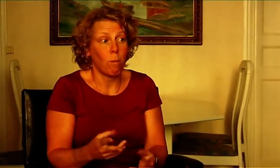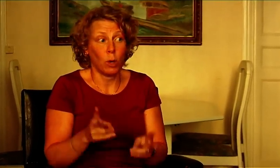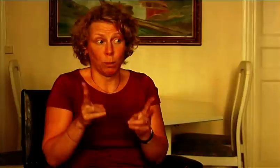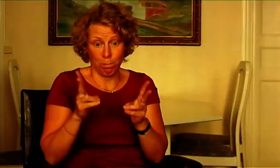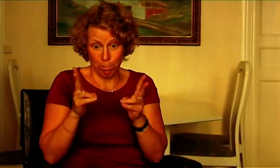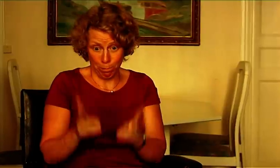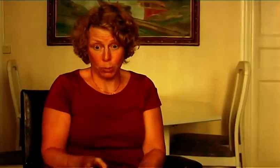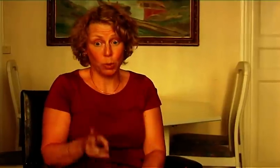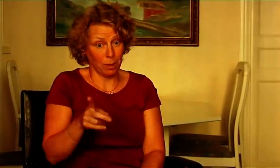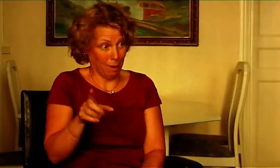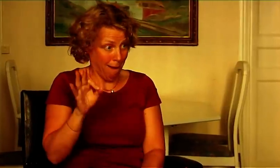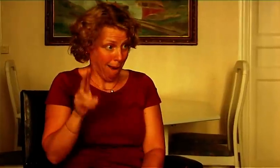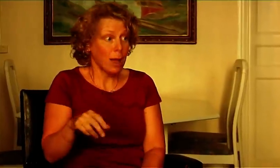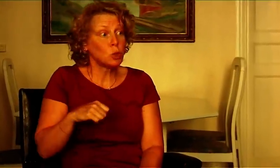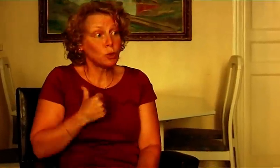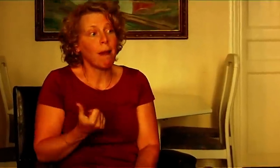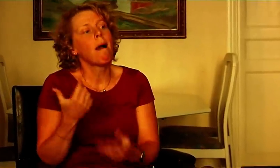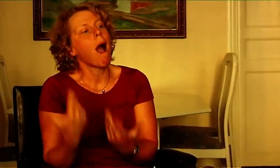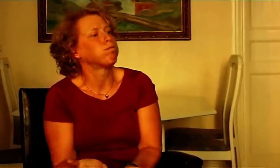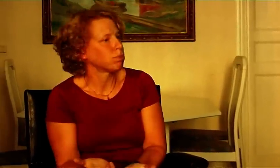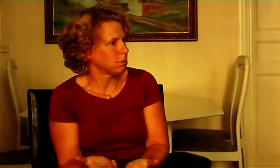anyone, not even himself.